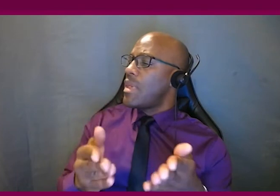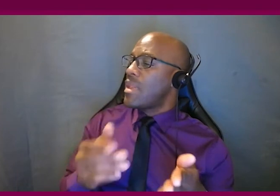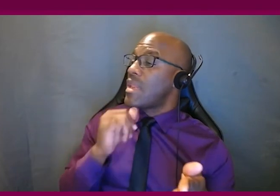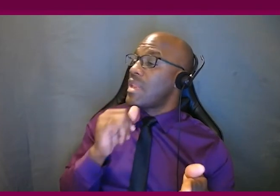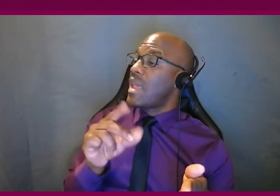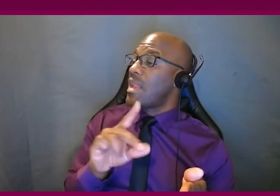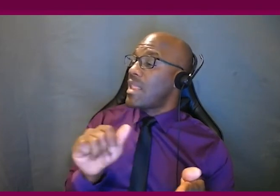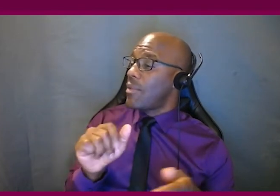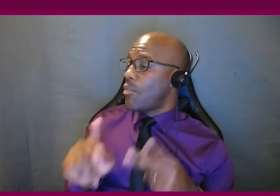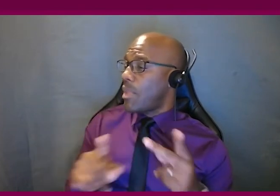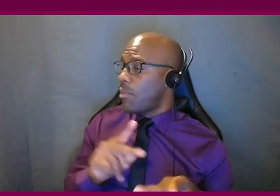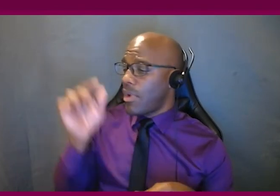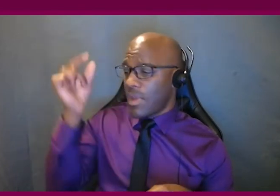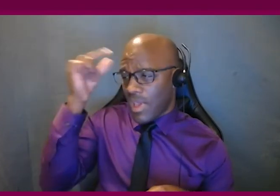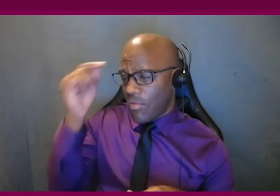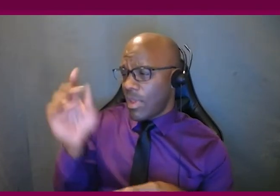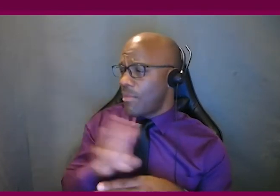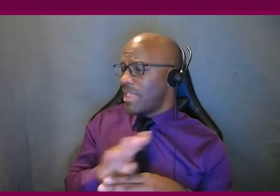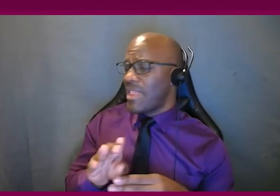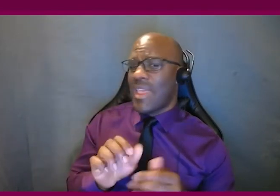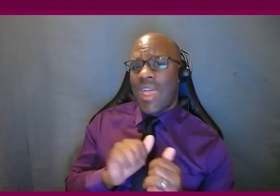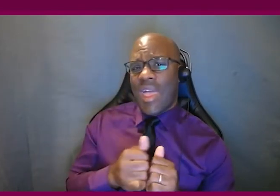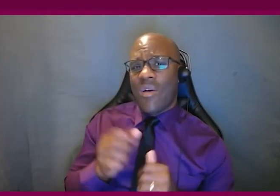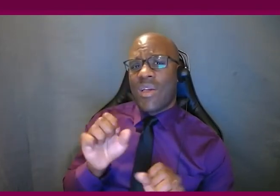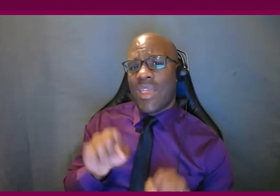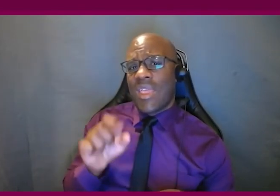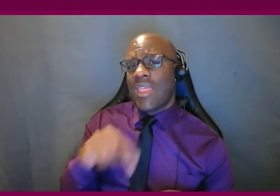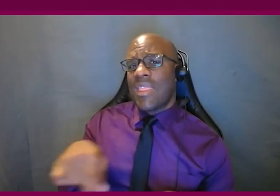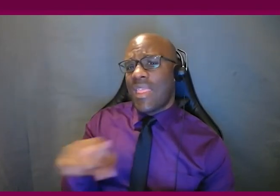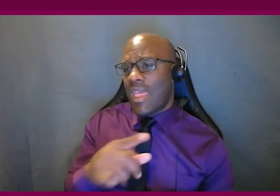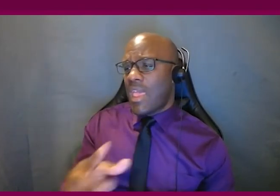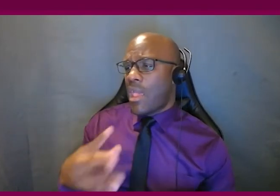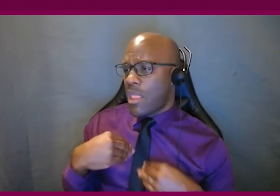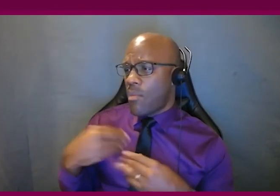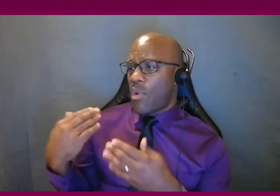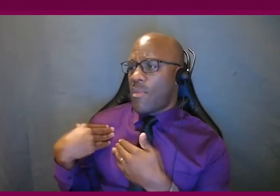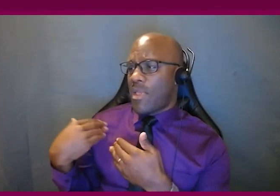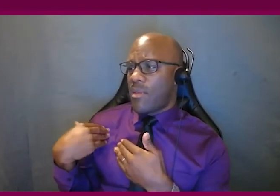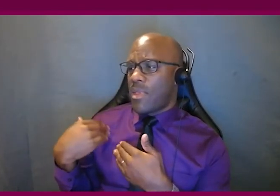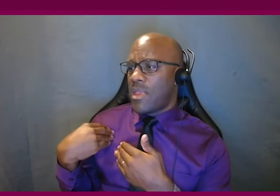Because sometimes people are perpetrators of ableism and they don't even realize that they're doing it.